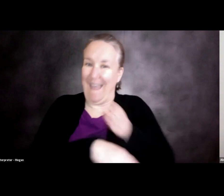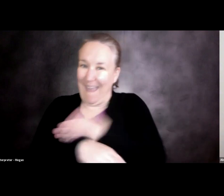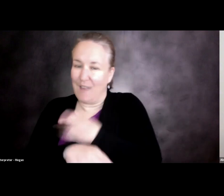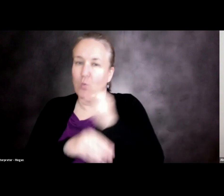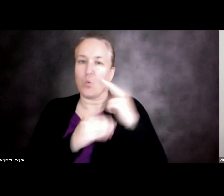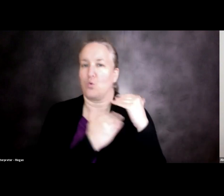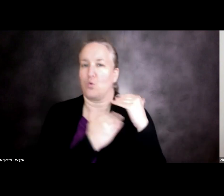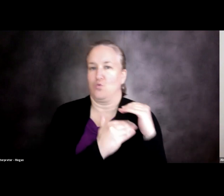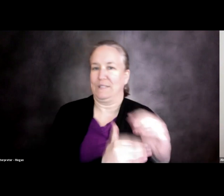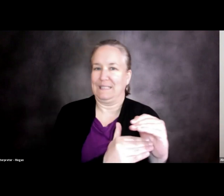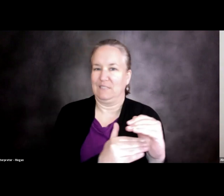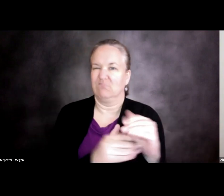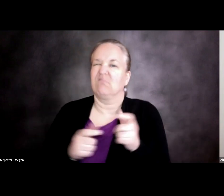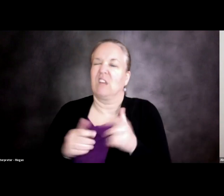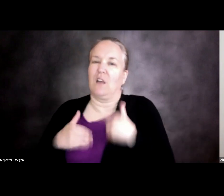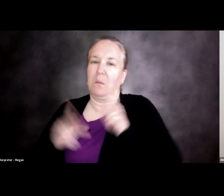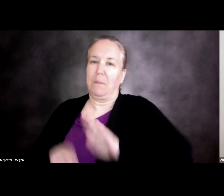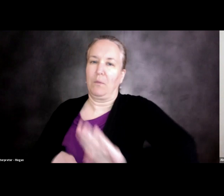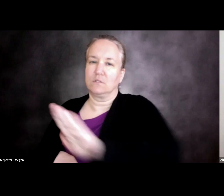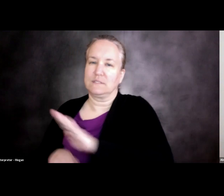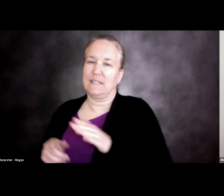of the agency of young people, depending